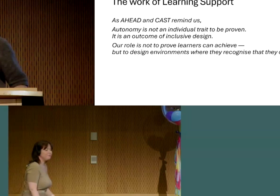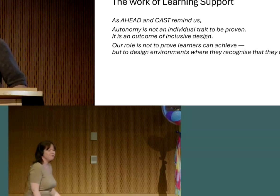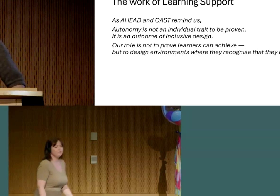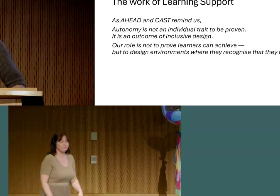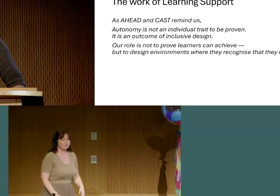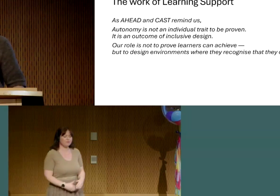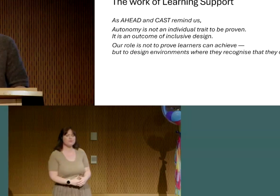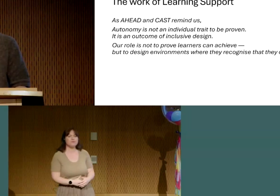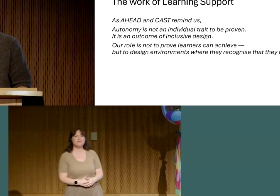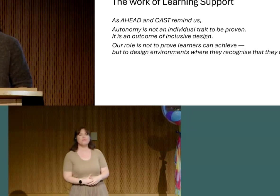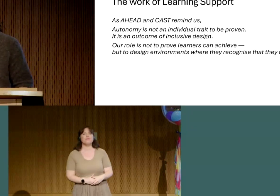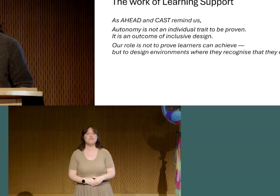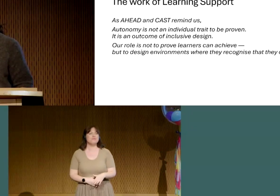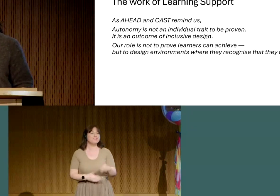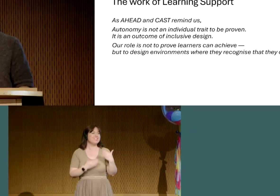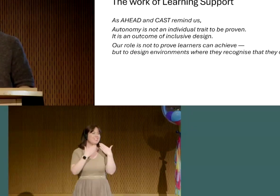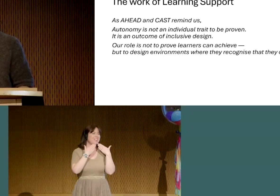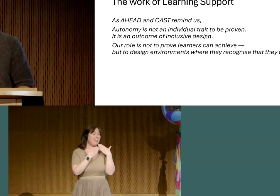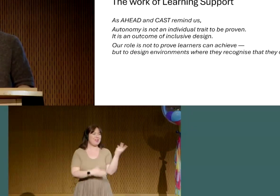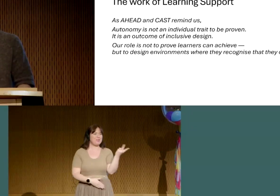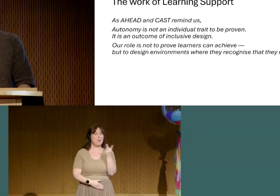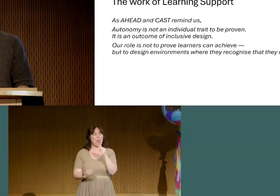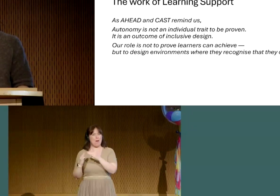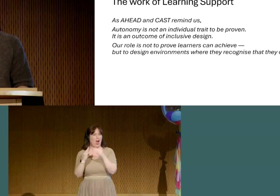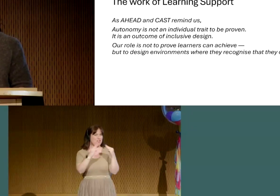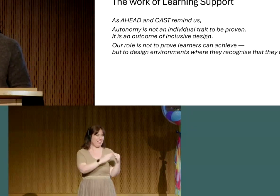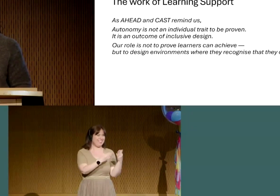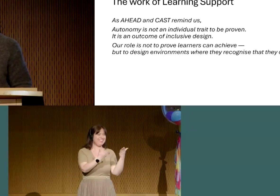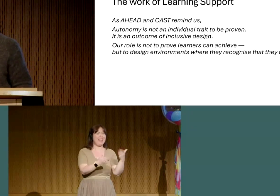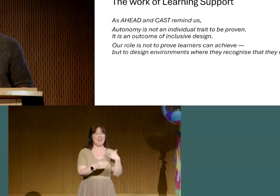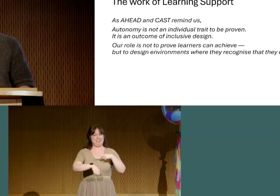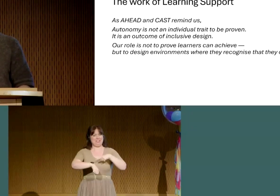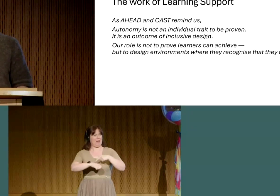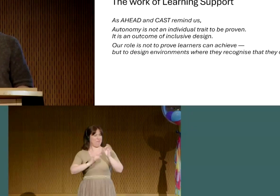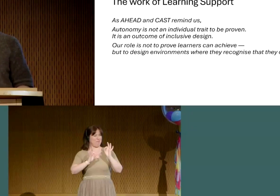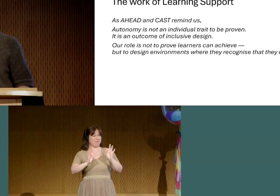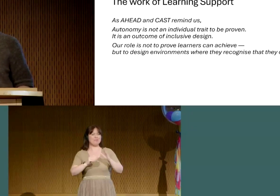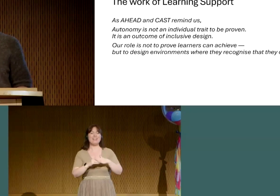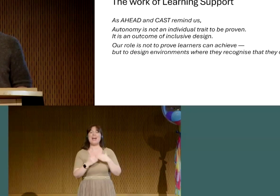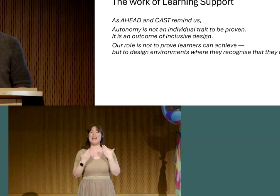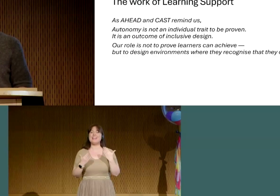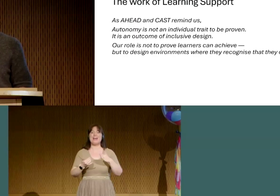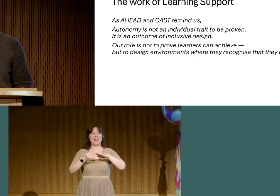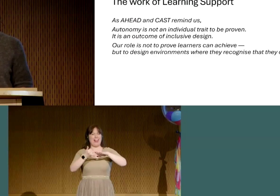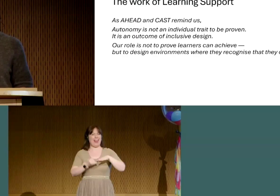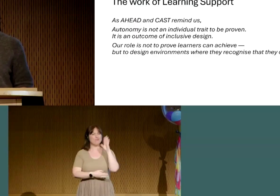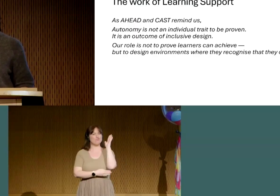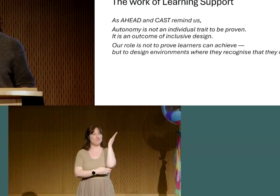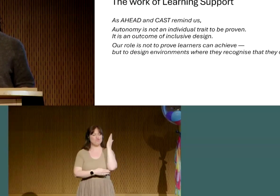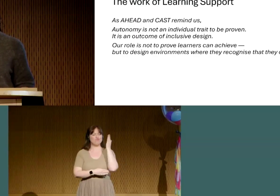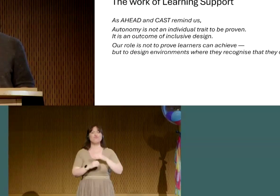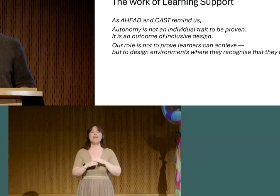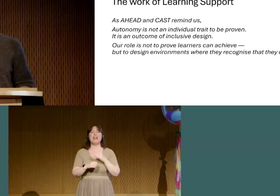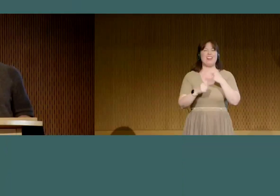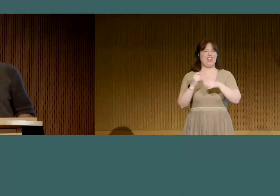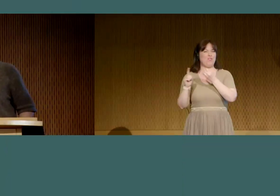(Erica): Another one sticking to time, so making our job easy. Moving on to our last session before lunch, we have Anita Byrne,